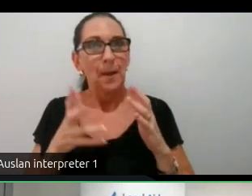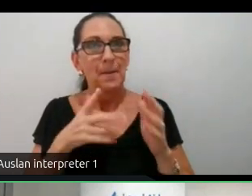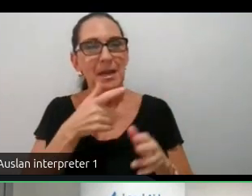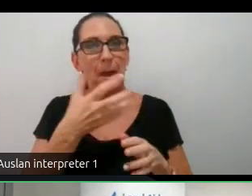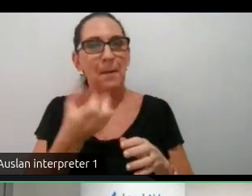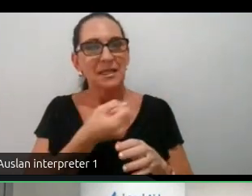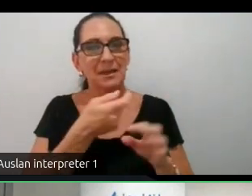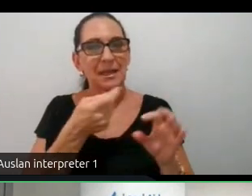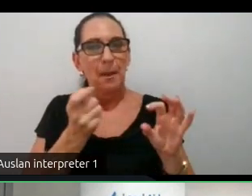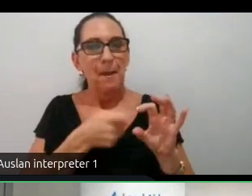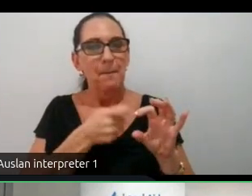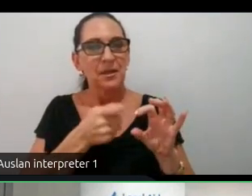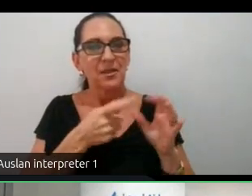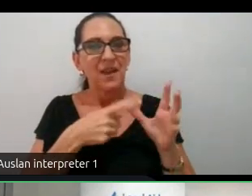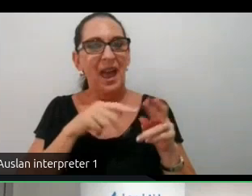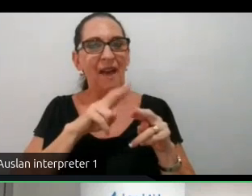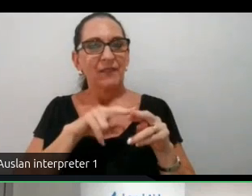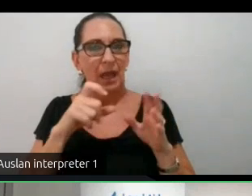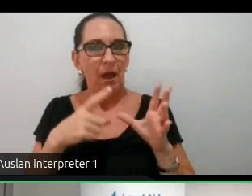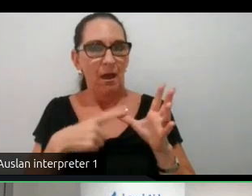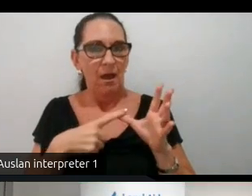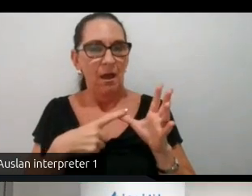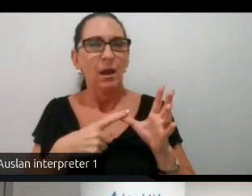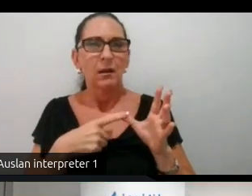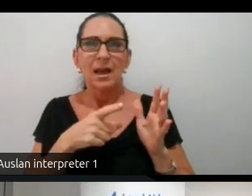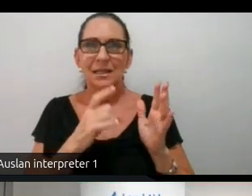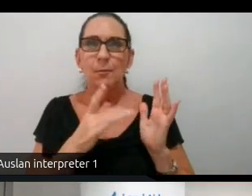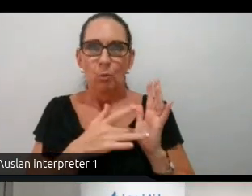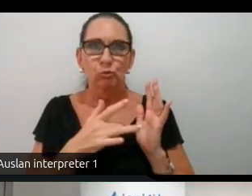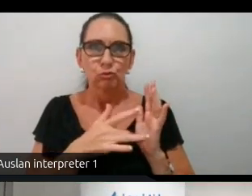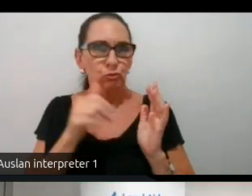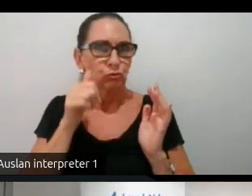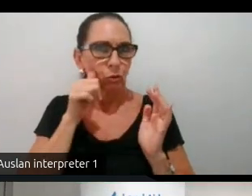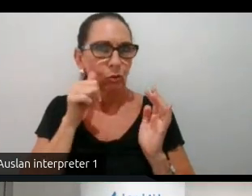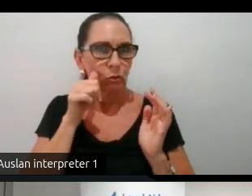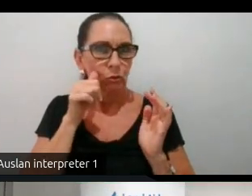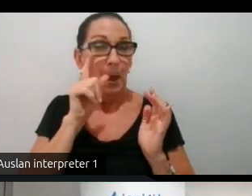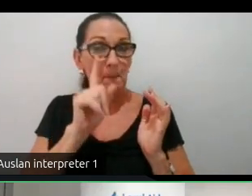are required to be members of AFCA. That's right. And that's a really important starting point. But